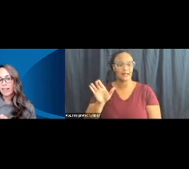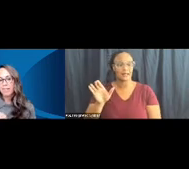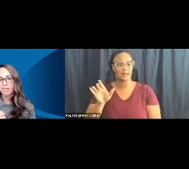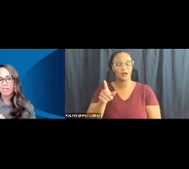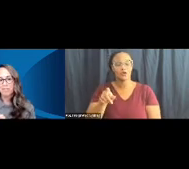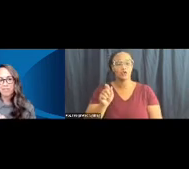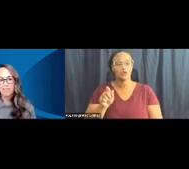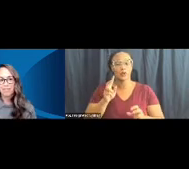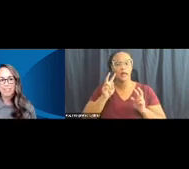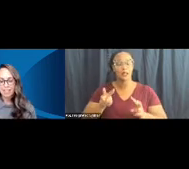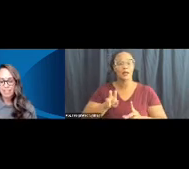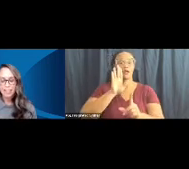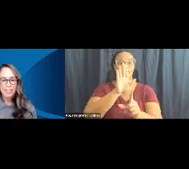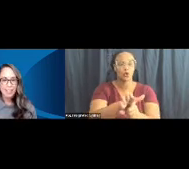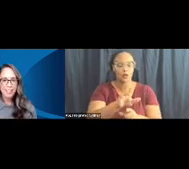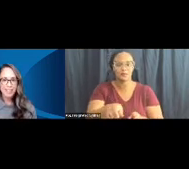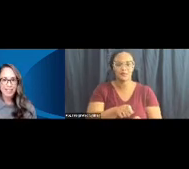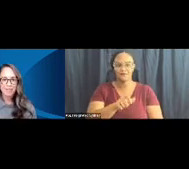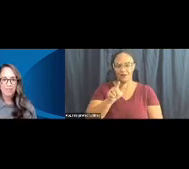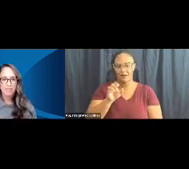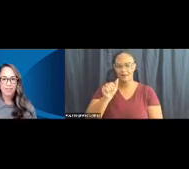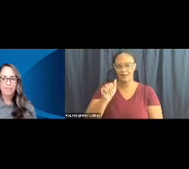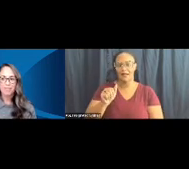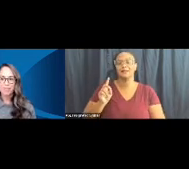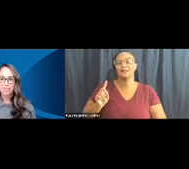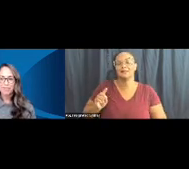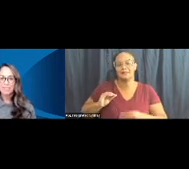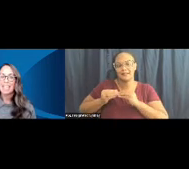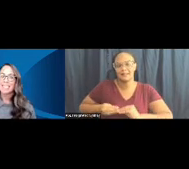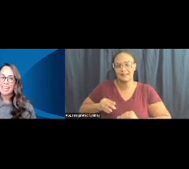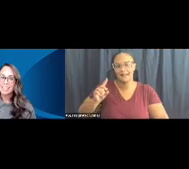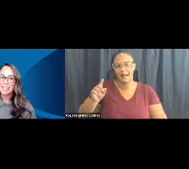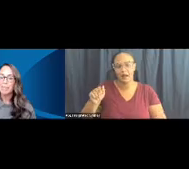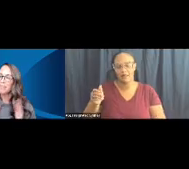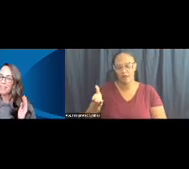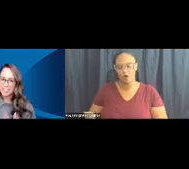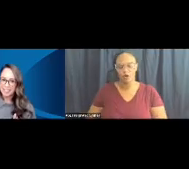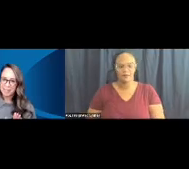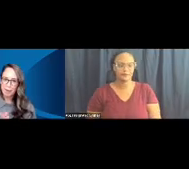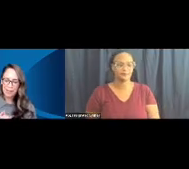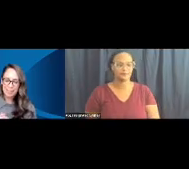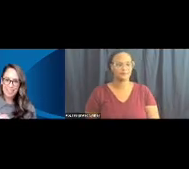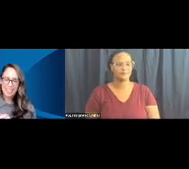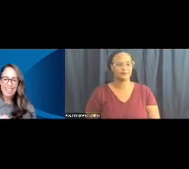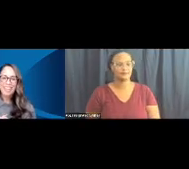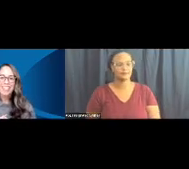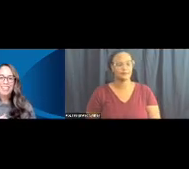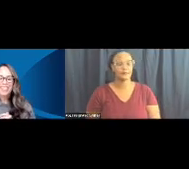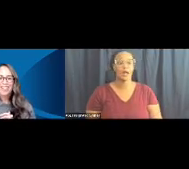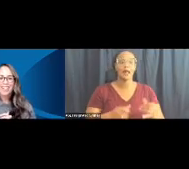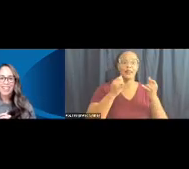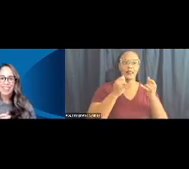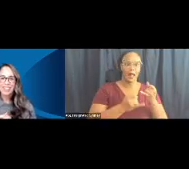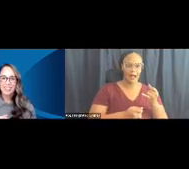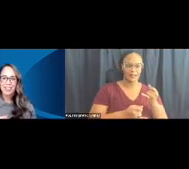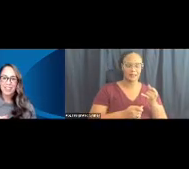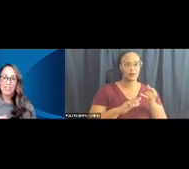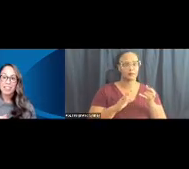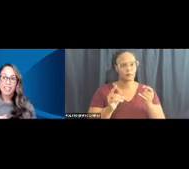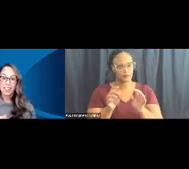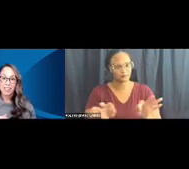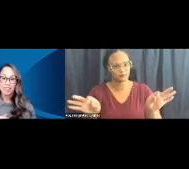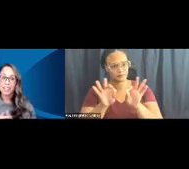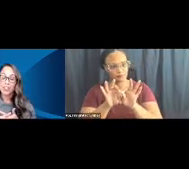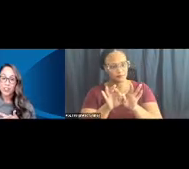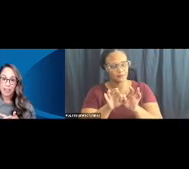LEA. Next slide. Lastly, but very importantly, each indicator handout includes an invitation via